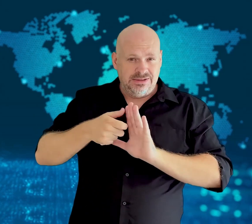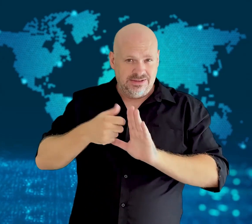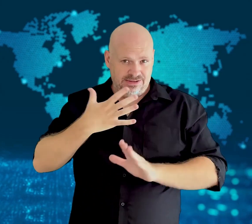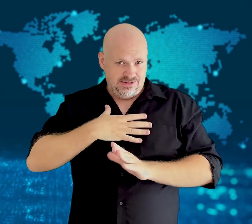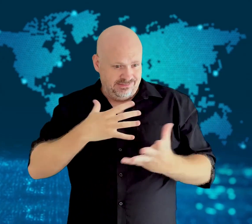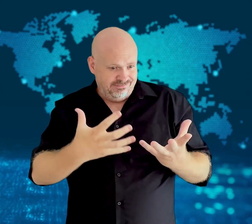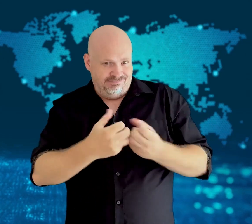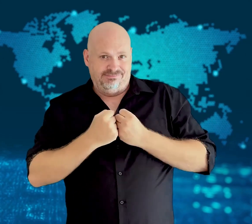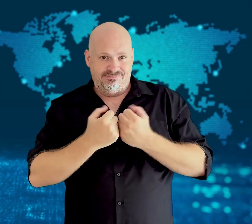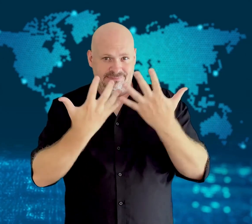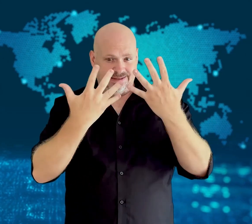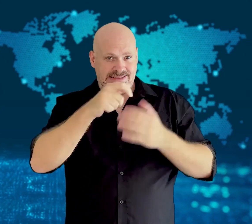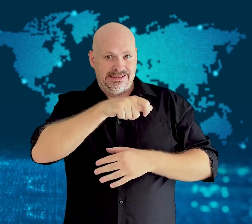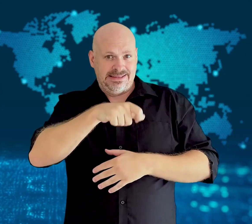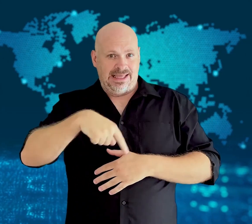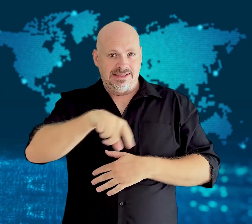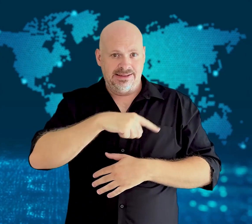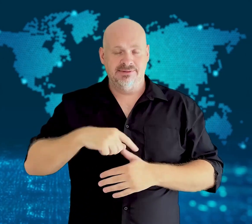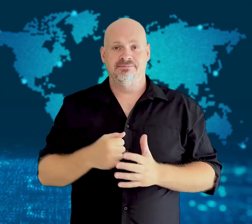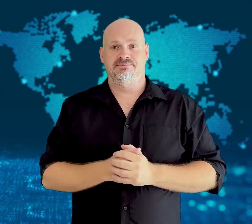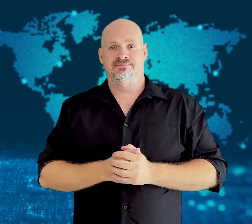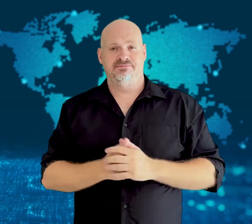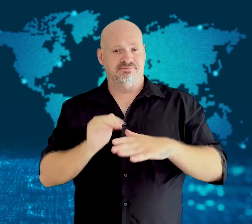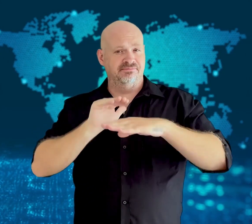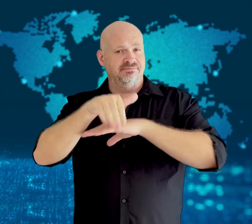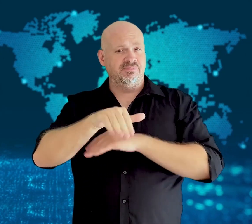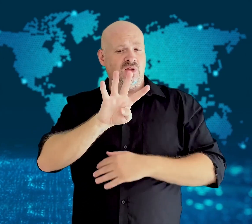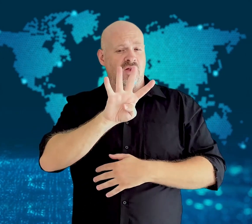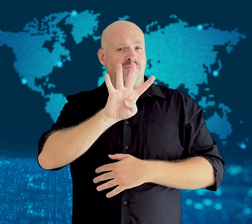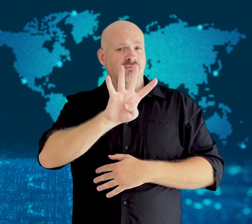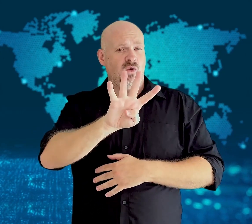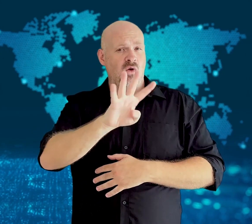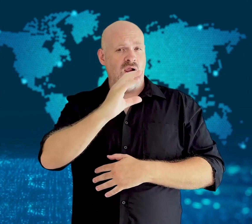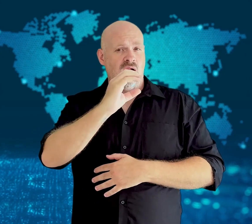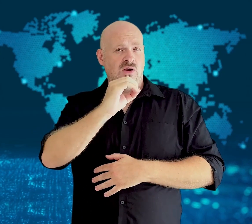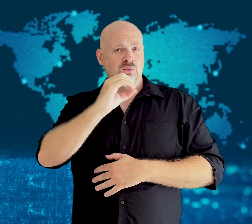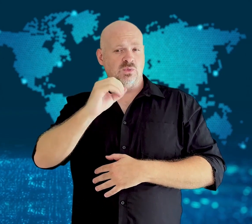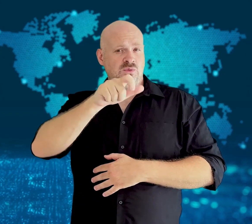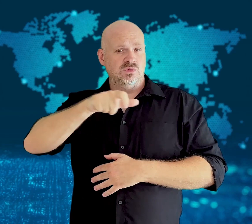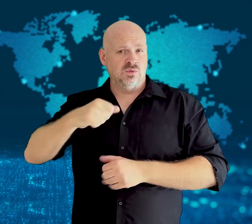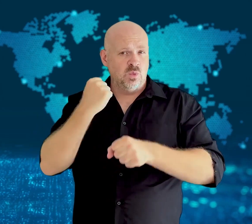More than 400 people, including soldiers, 6 special force divers,